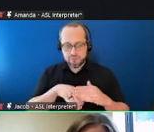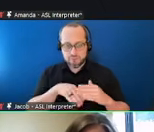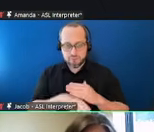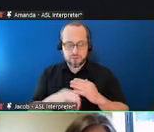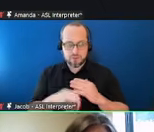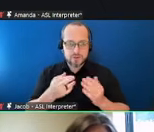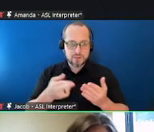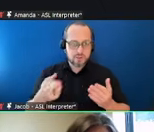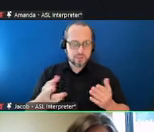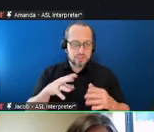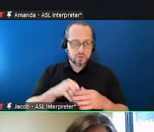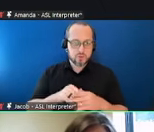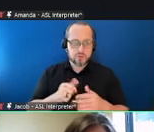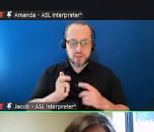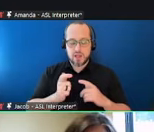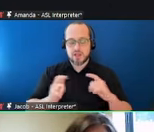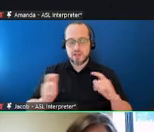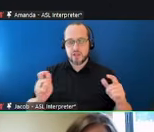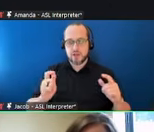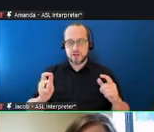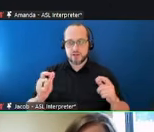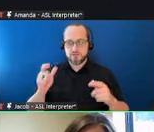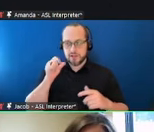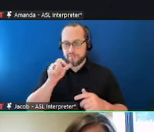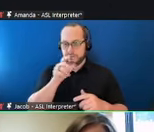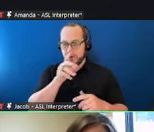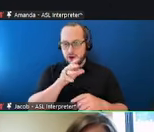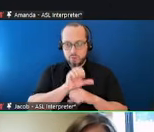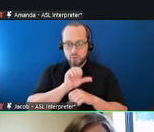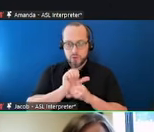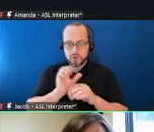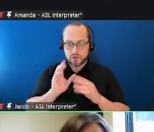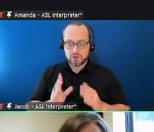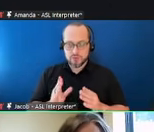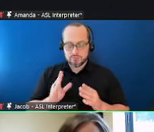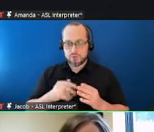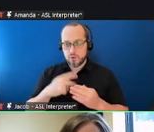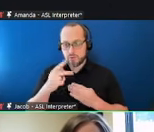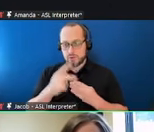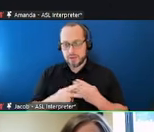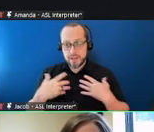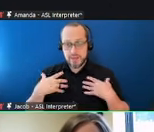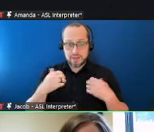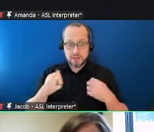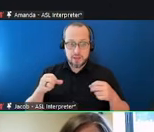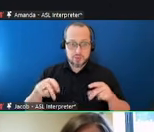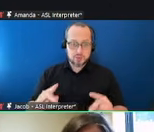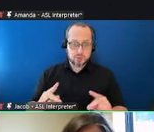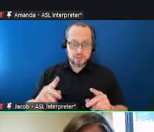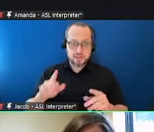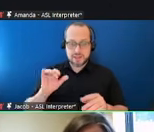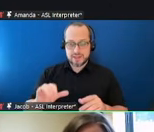includes a large farmworker um program healthy opportunities pilot much like impact health.